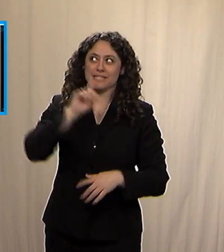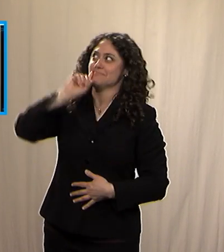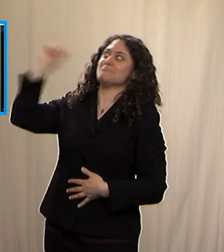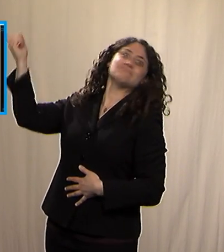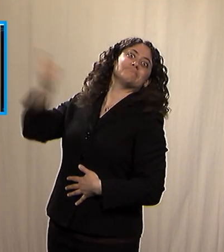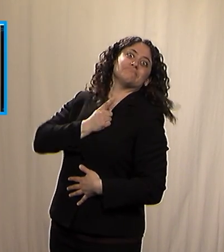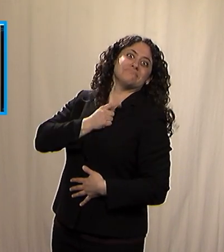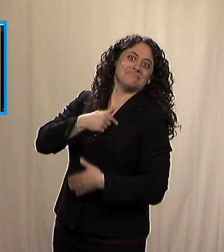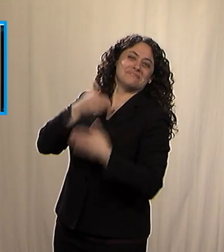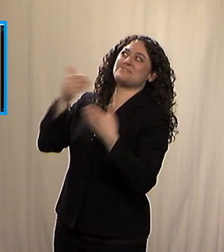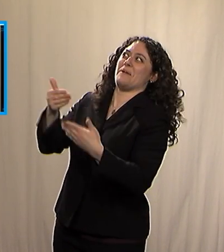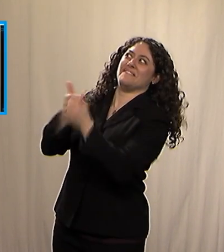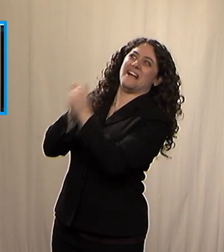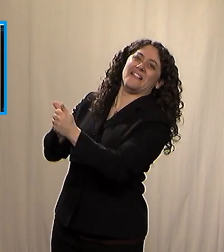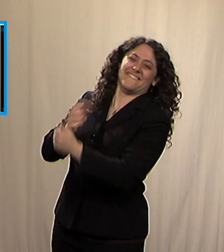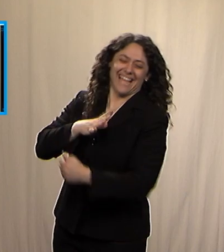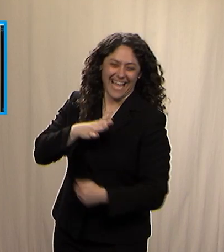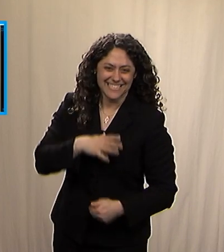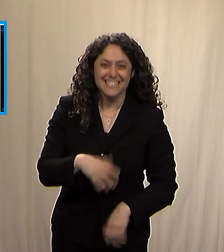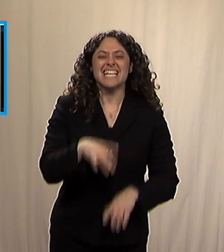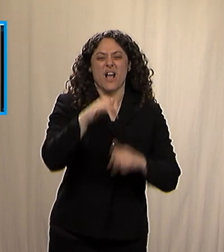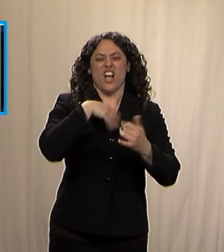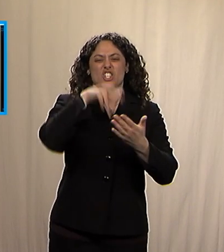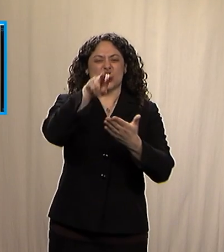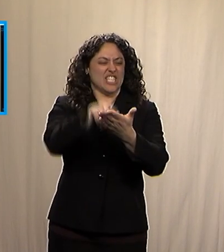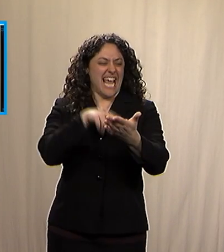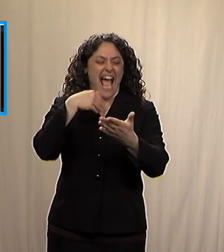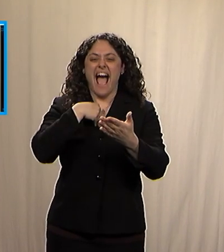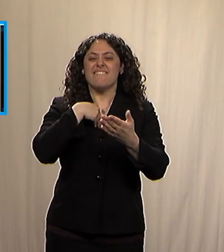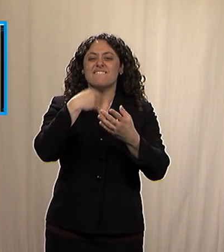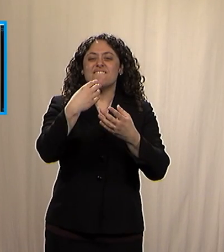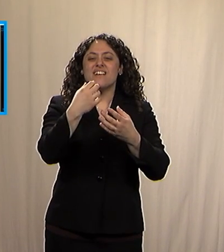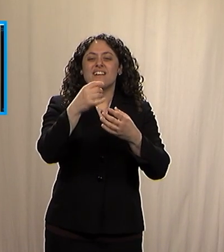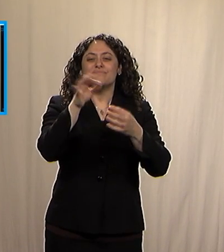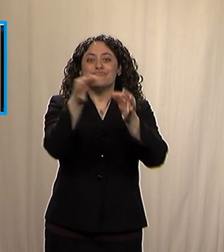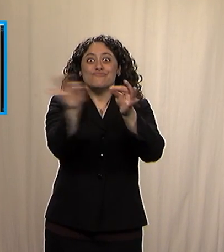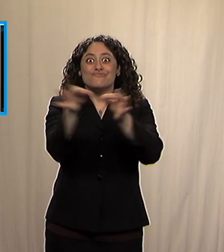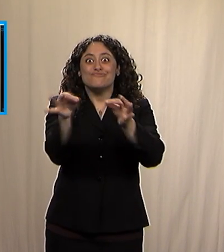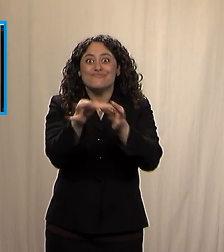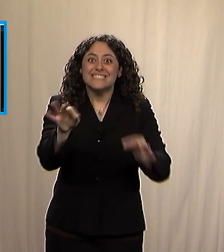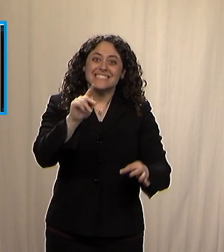Now I'm going to have to read off the teleprompter. Right. Sorry about this.